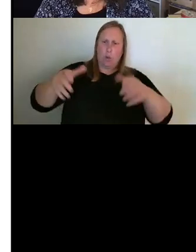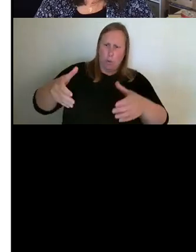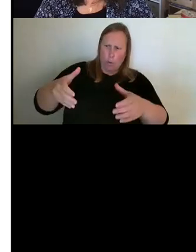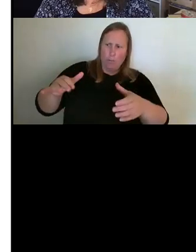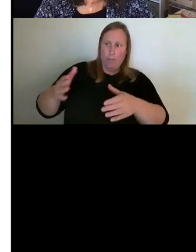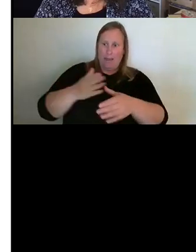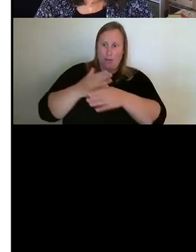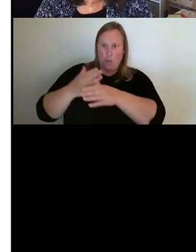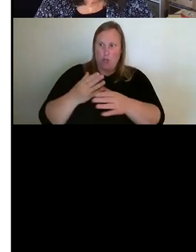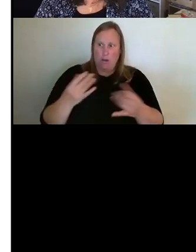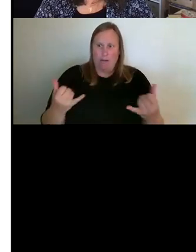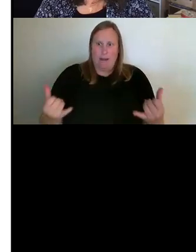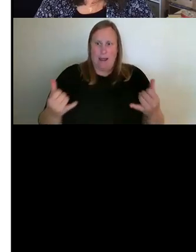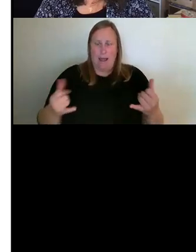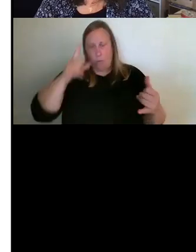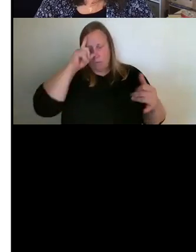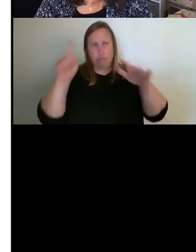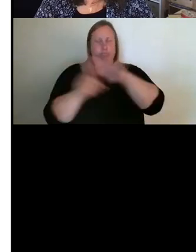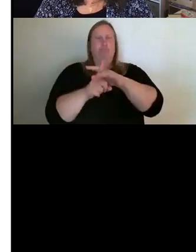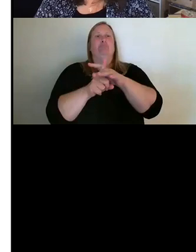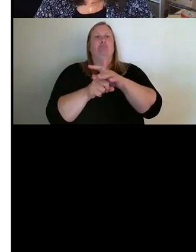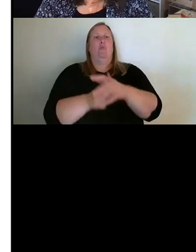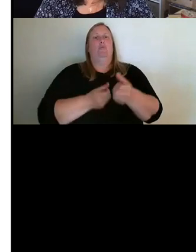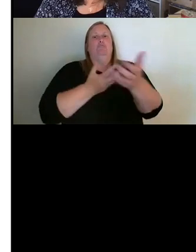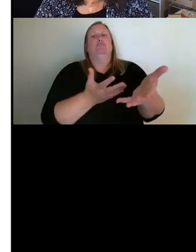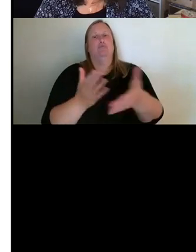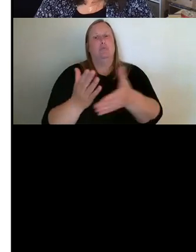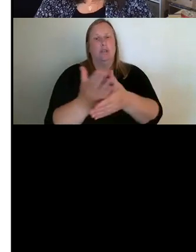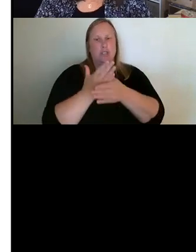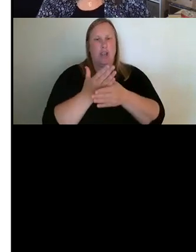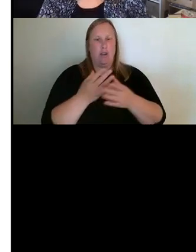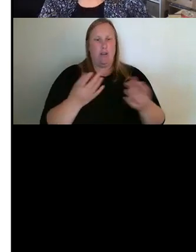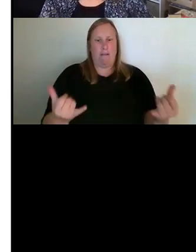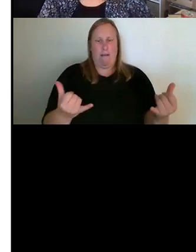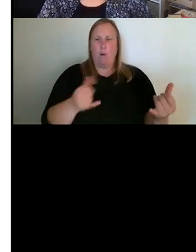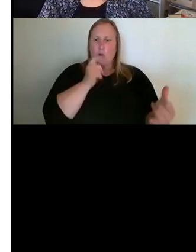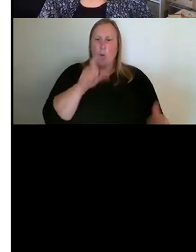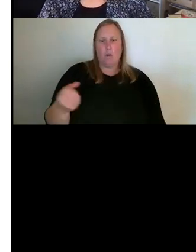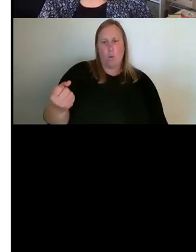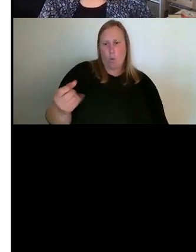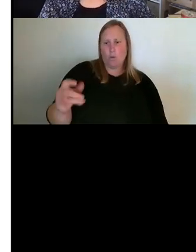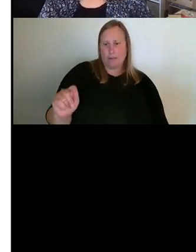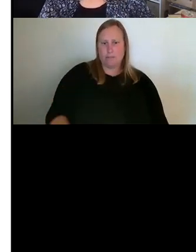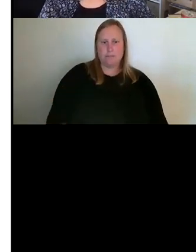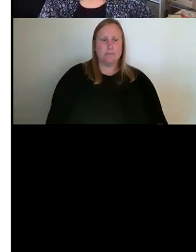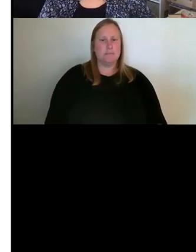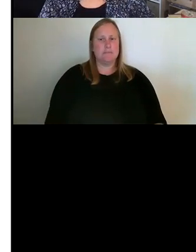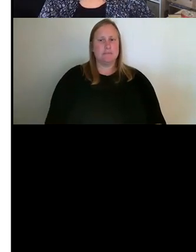it comes top of mind in a way that can be accessed later. Let's move to the next slide.